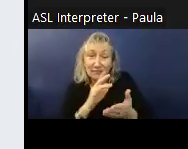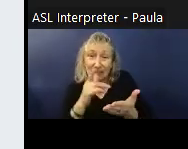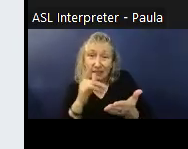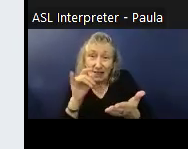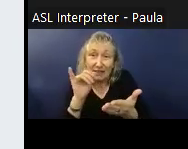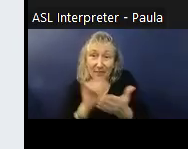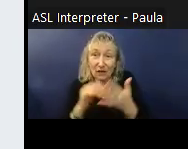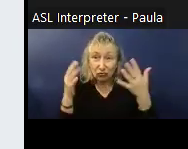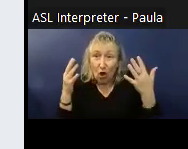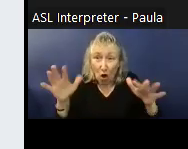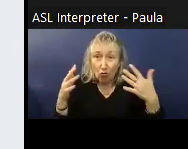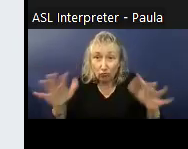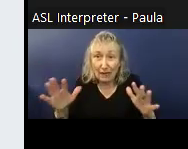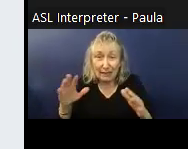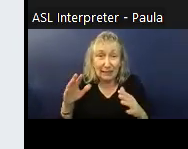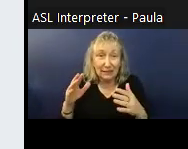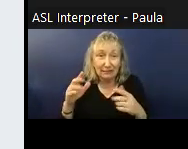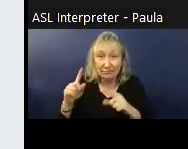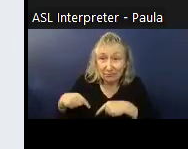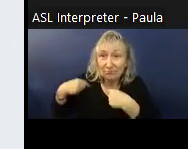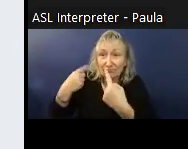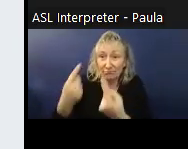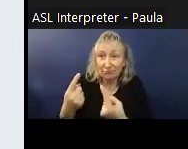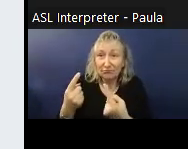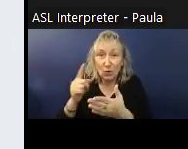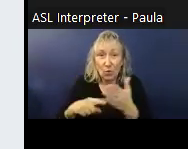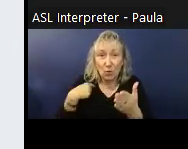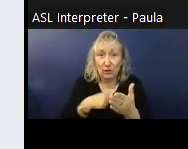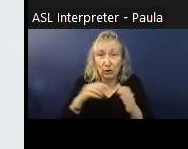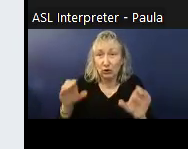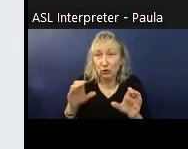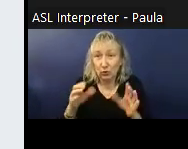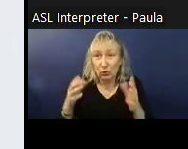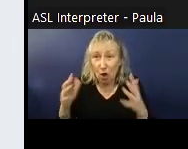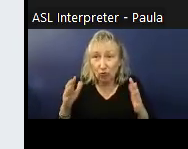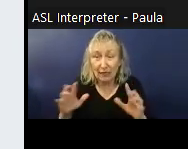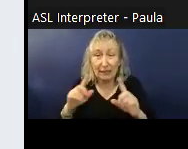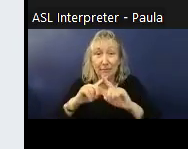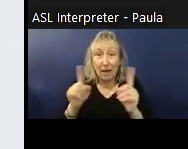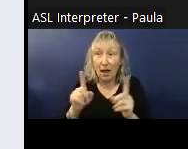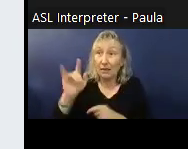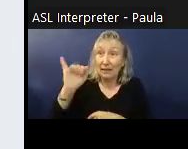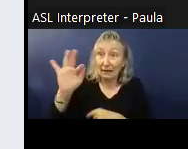And and it's just that an abuse investigation involves an individual and